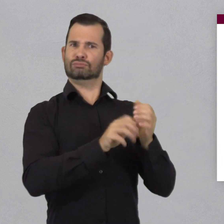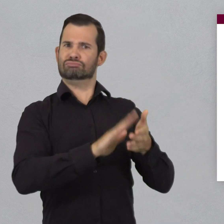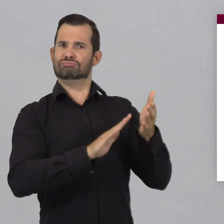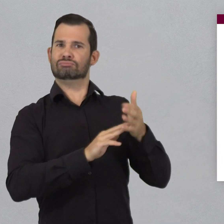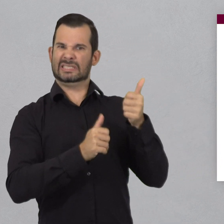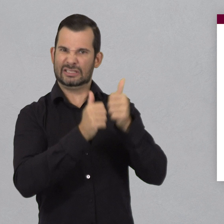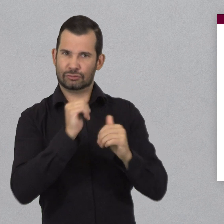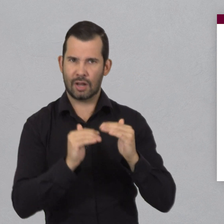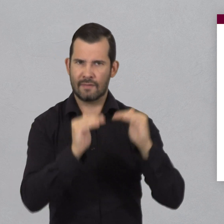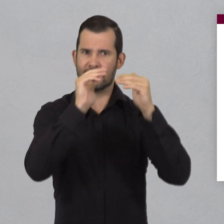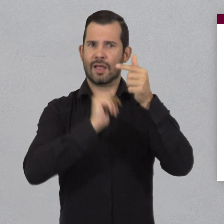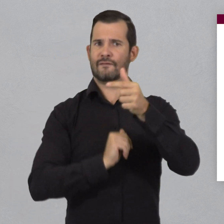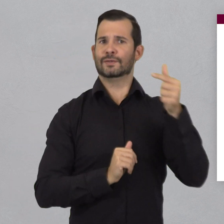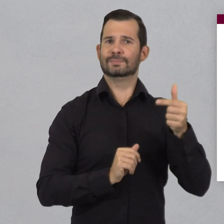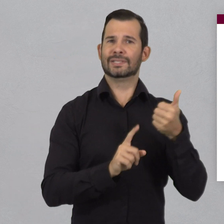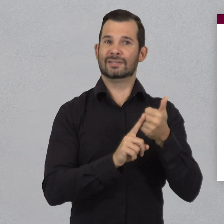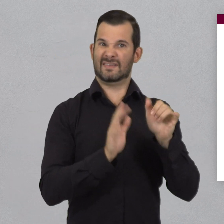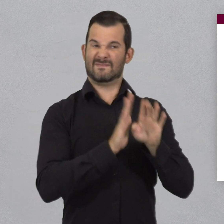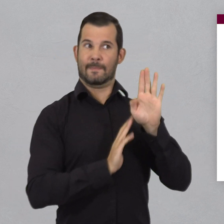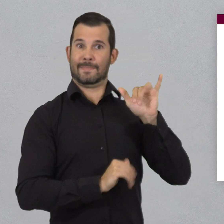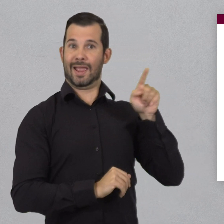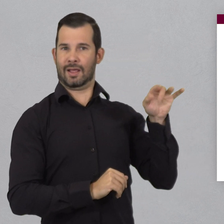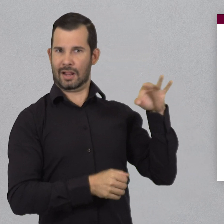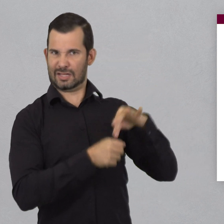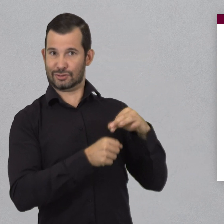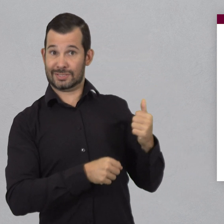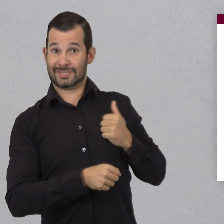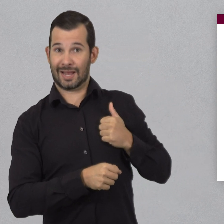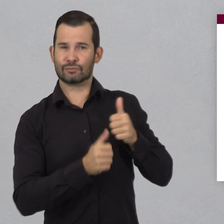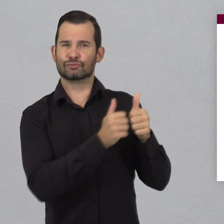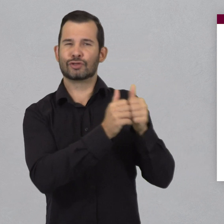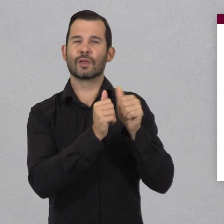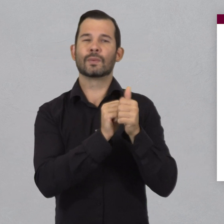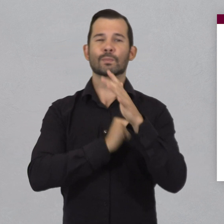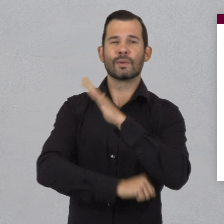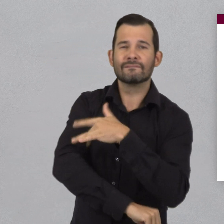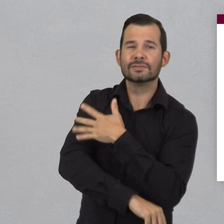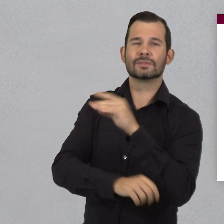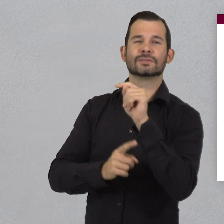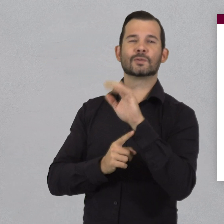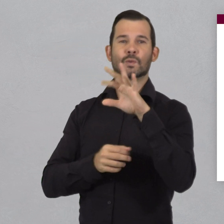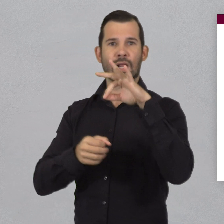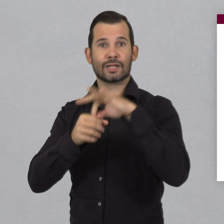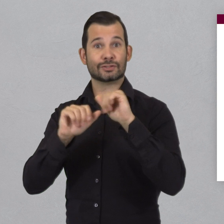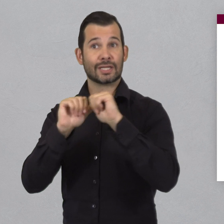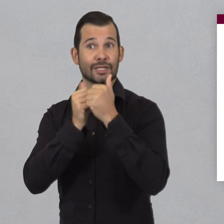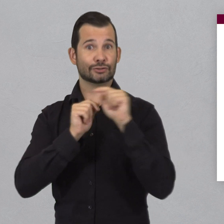how elections work at each level of government. It was developed by Elections Canada together with